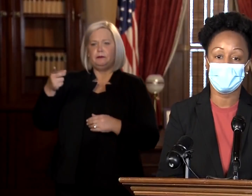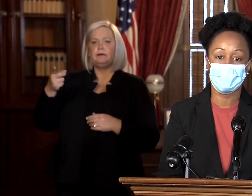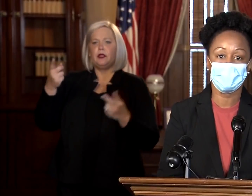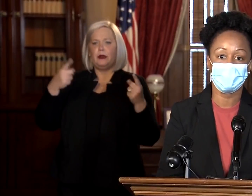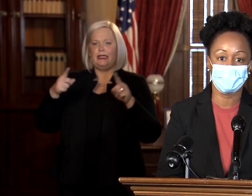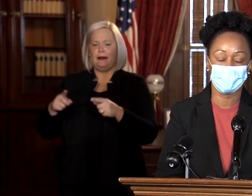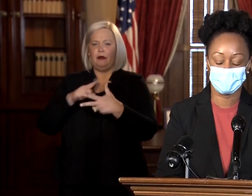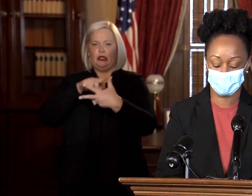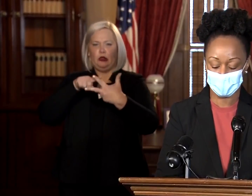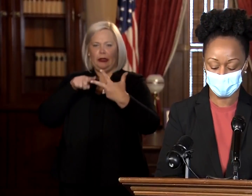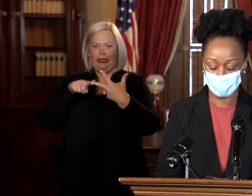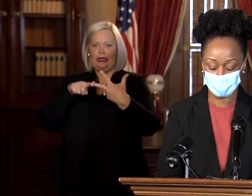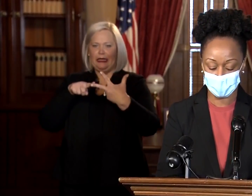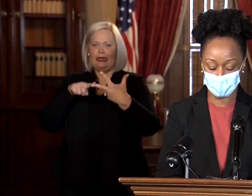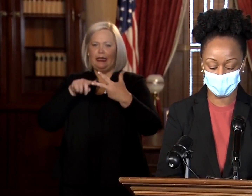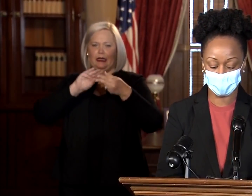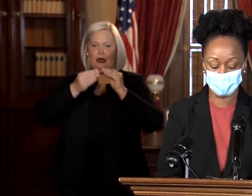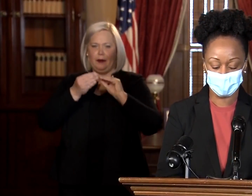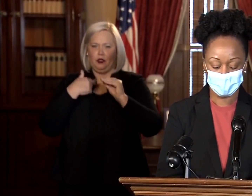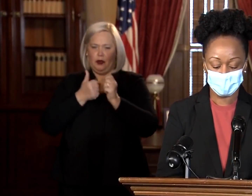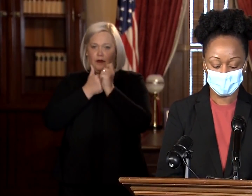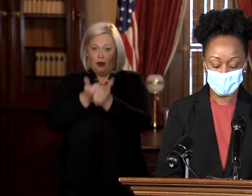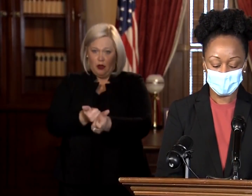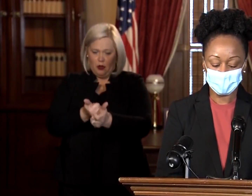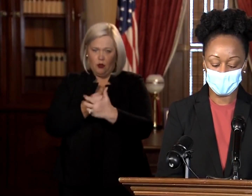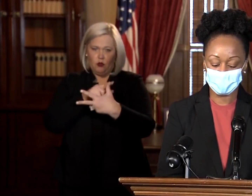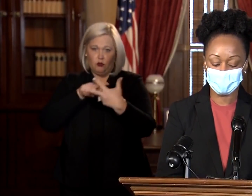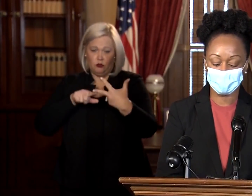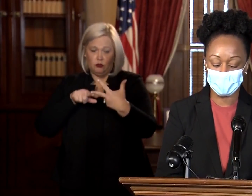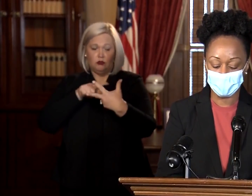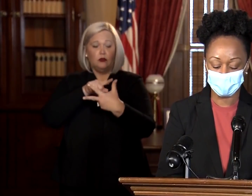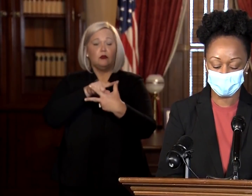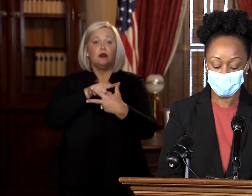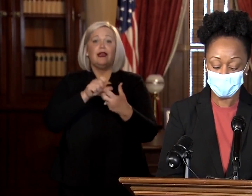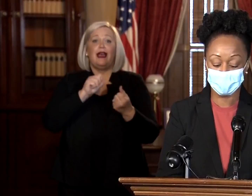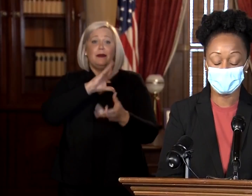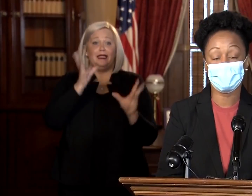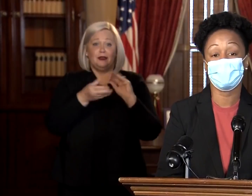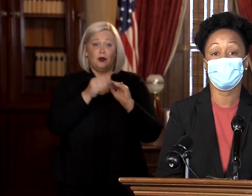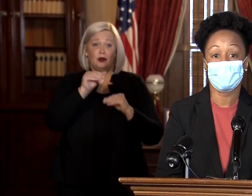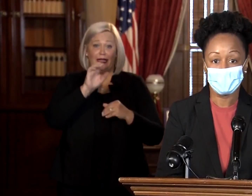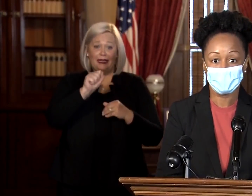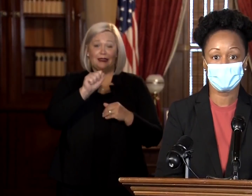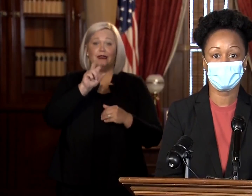the data we are seeing in the state, so here’s where we are state, so here’s where we are with the three main metrics that with the three main metrics that we are tracking.